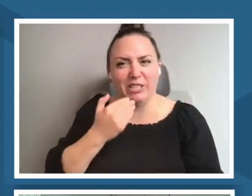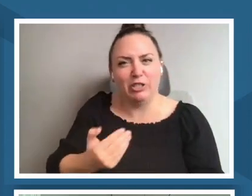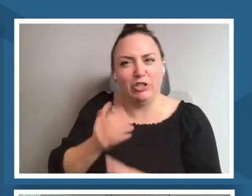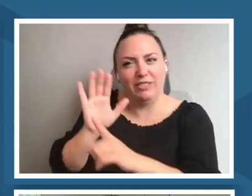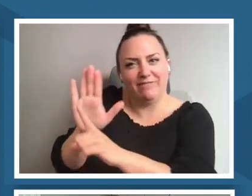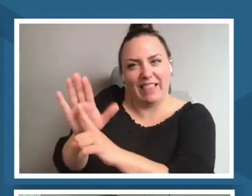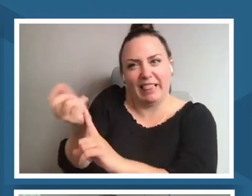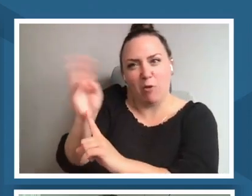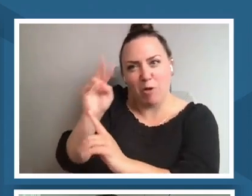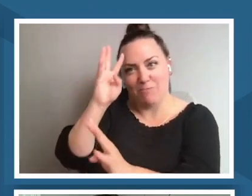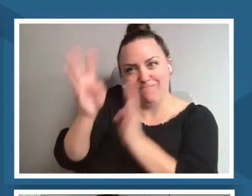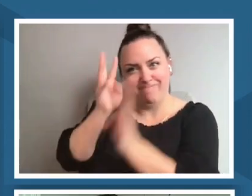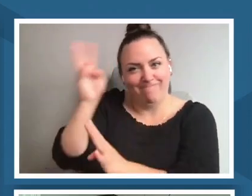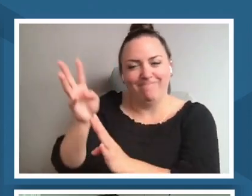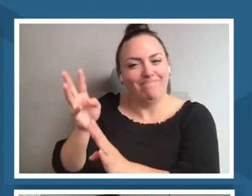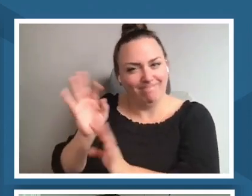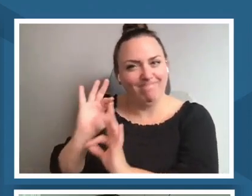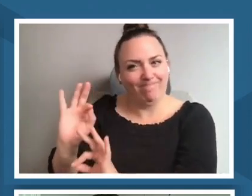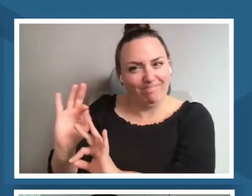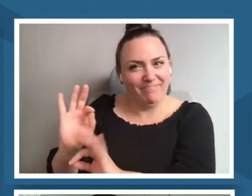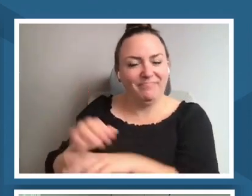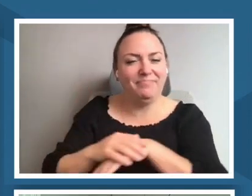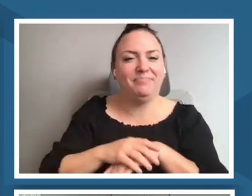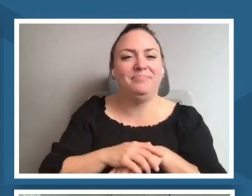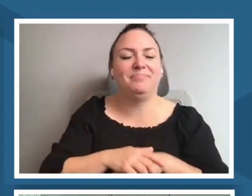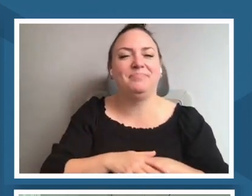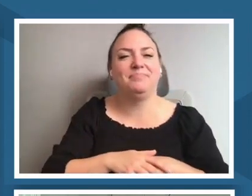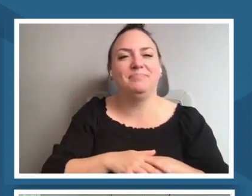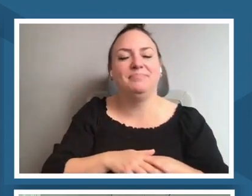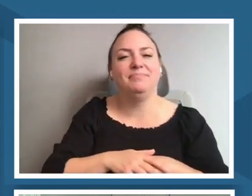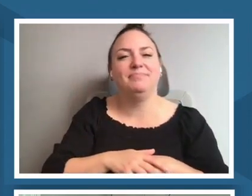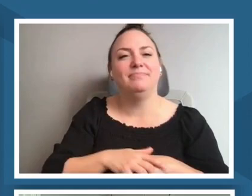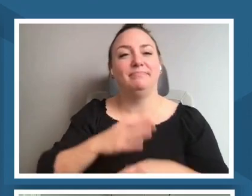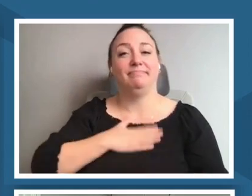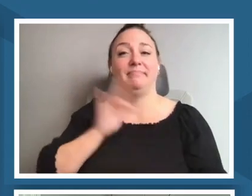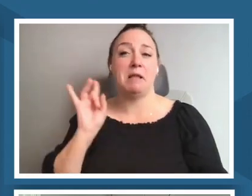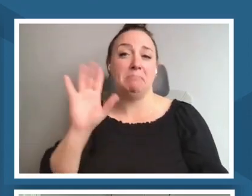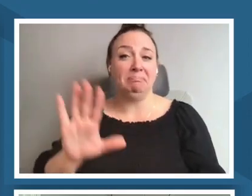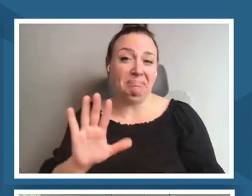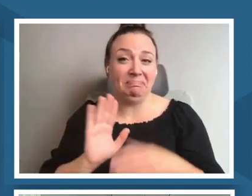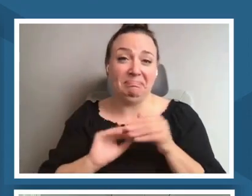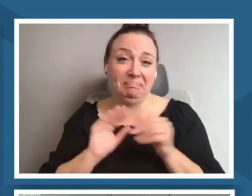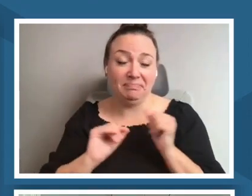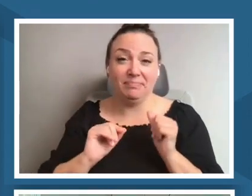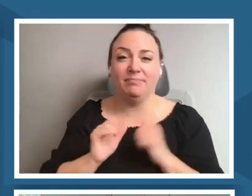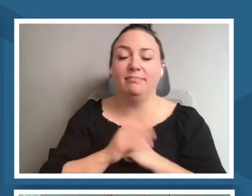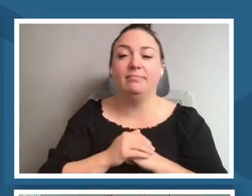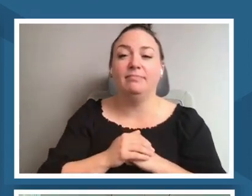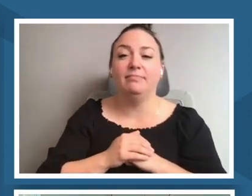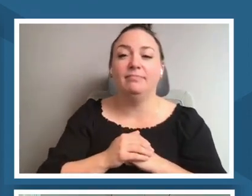following your own thoughts in a really valuable way so i'm just going to jump